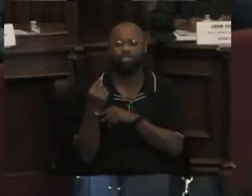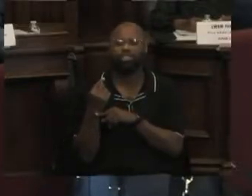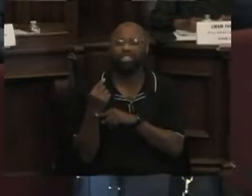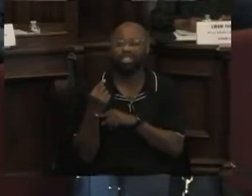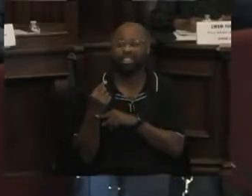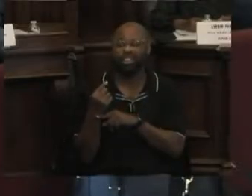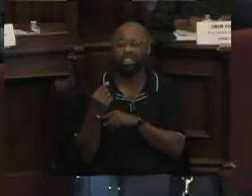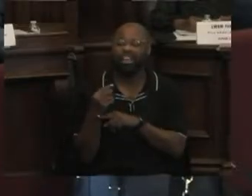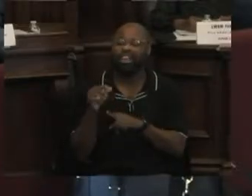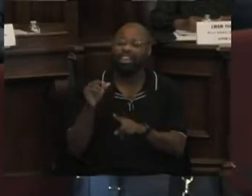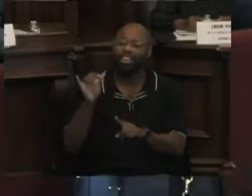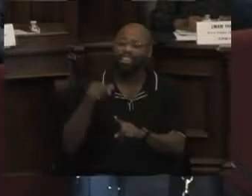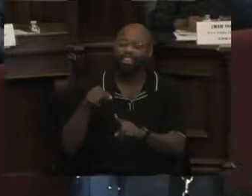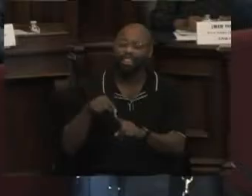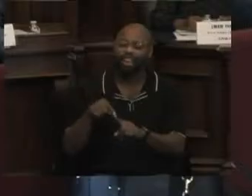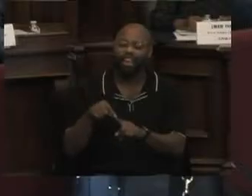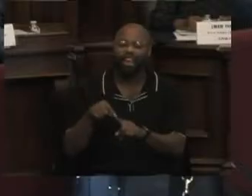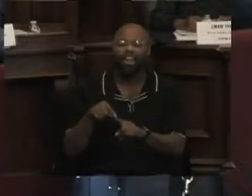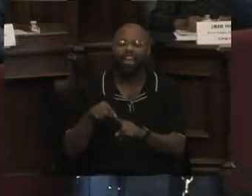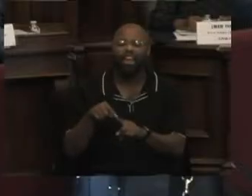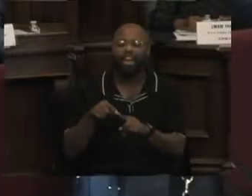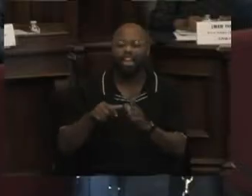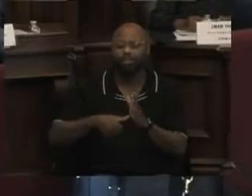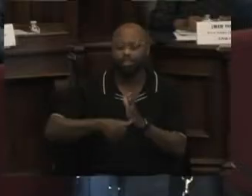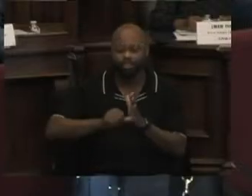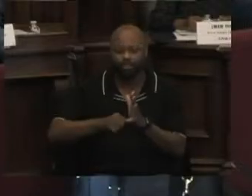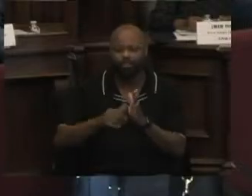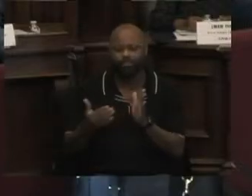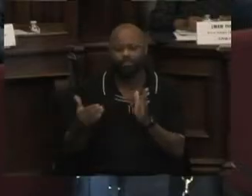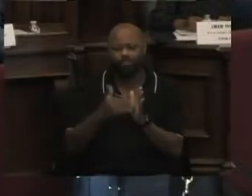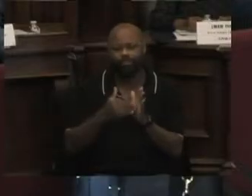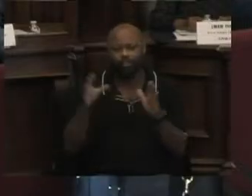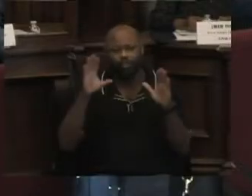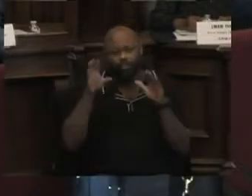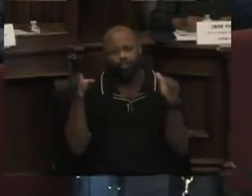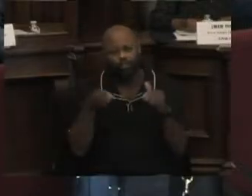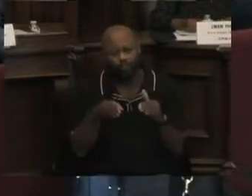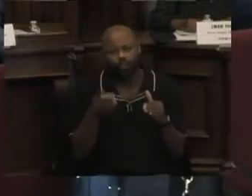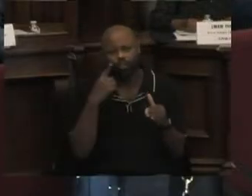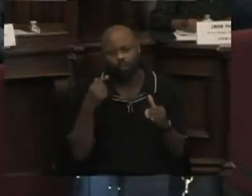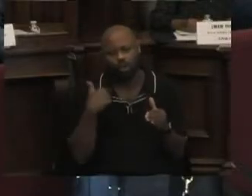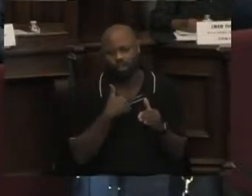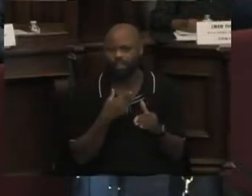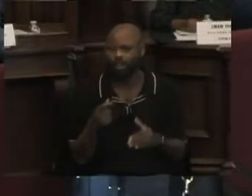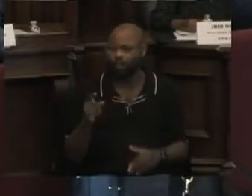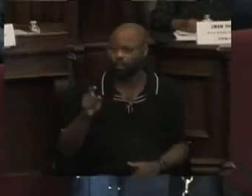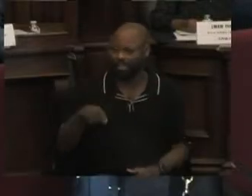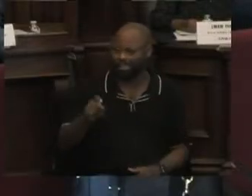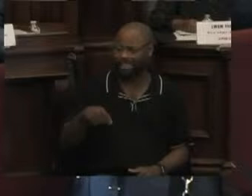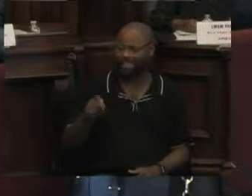conference this past year, this